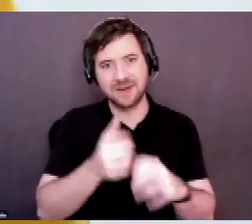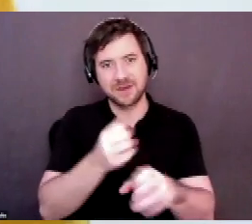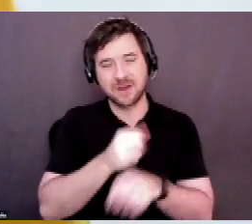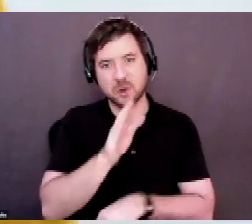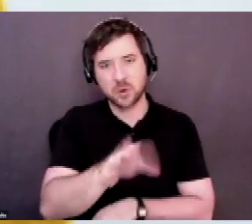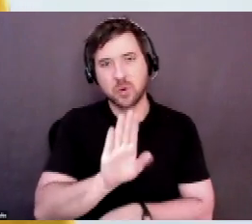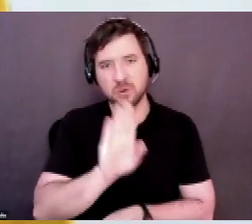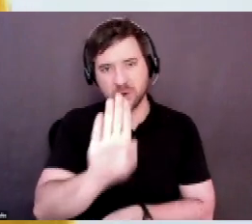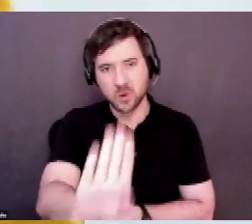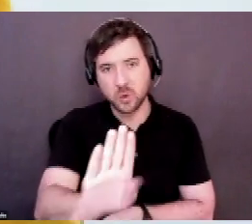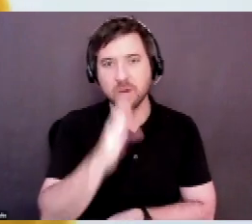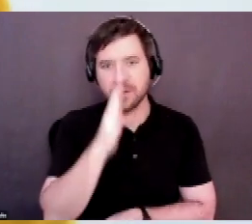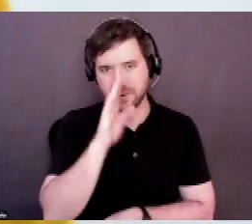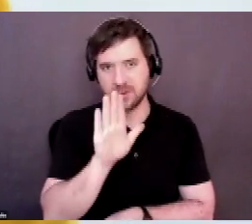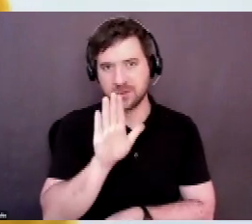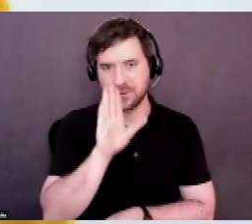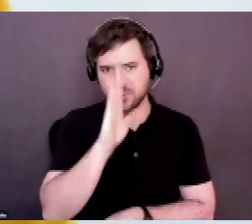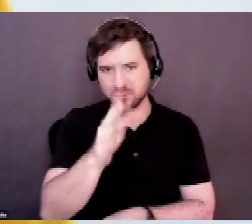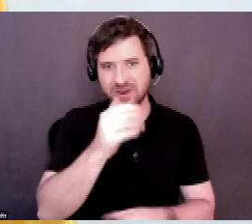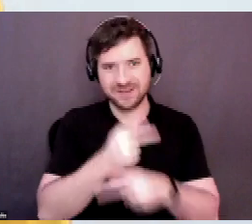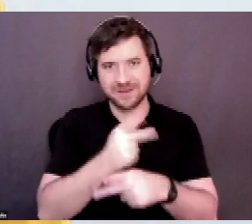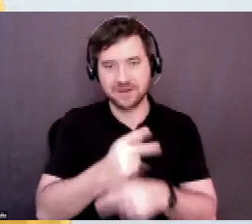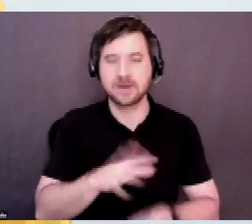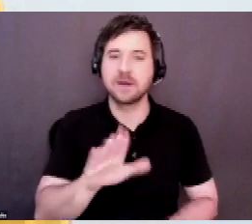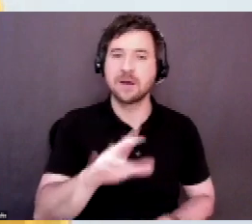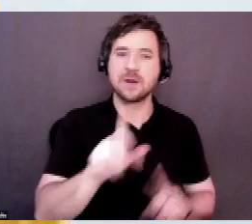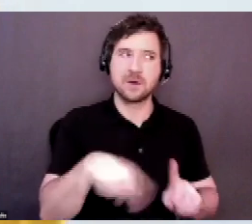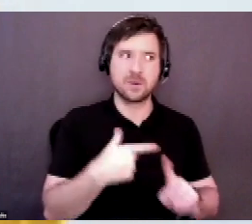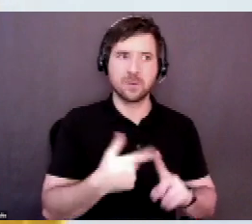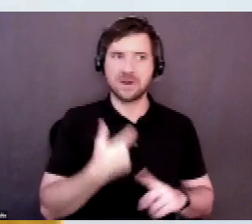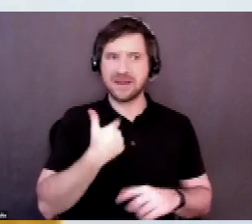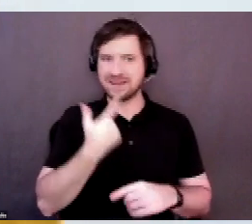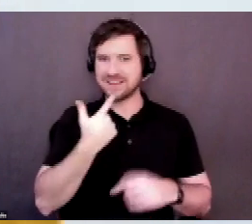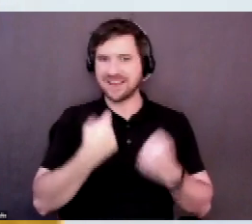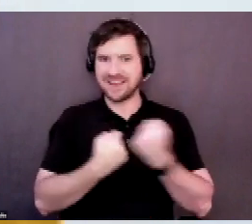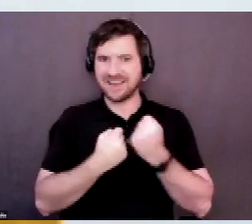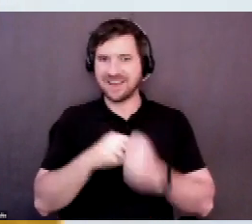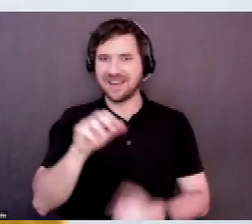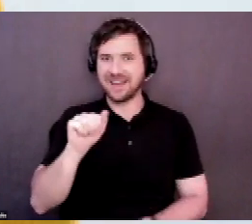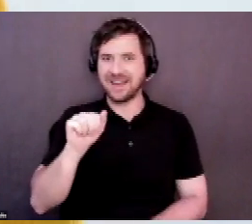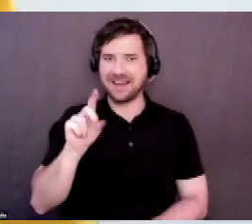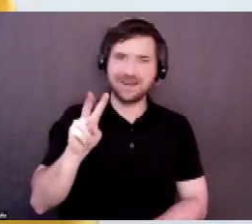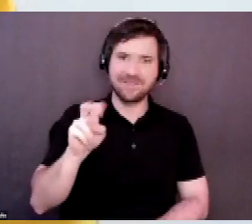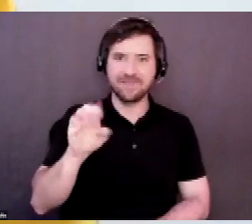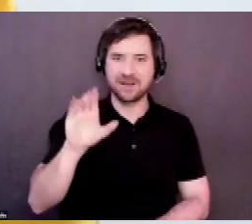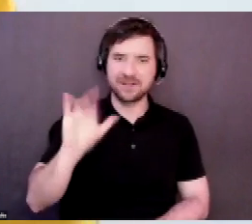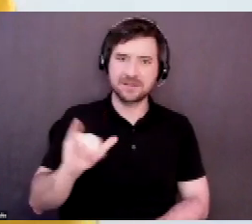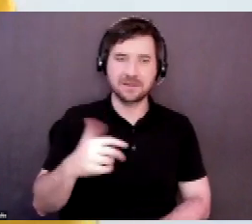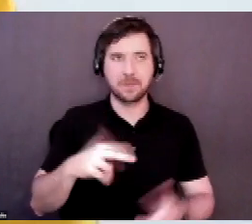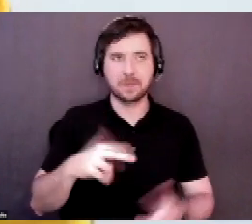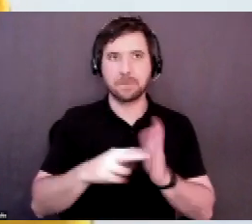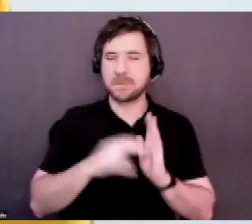I mean, advocacy more like the public relations. Advocacy. Make sure every person has that kind of had to come